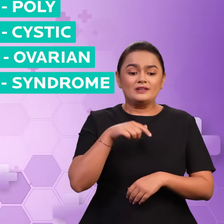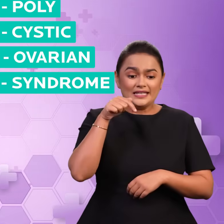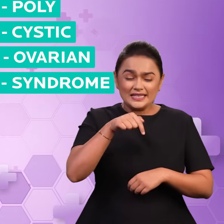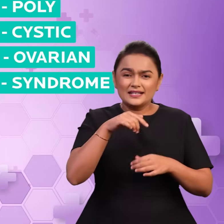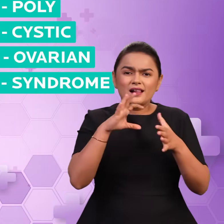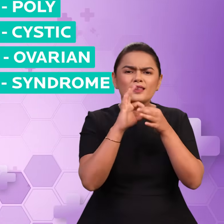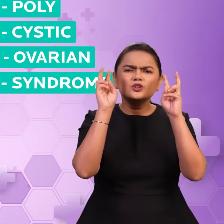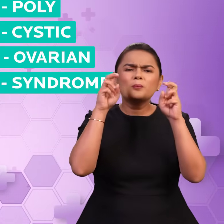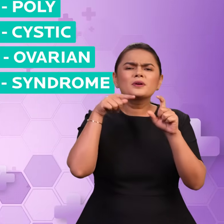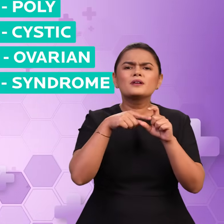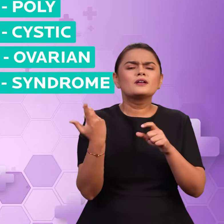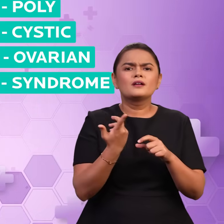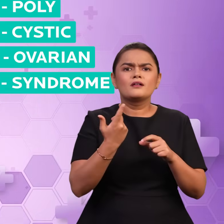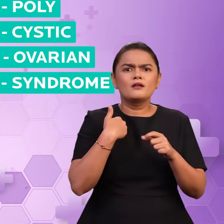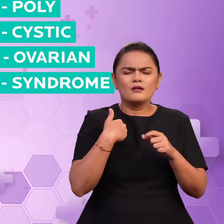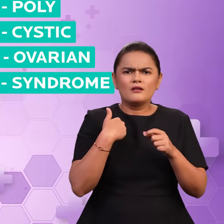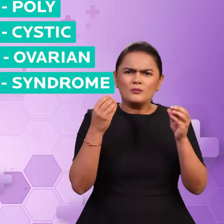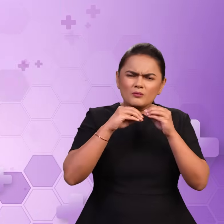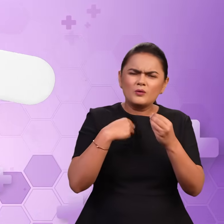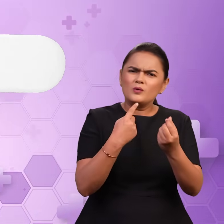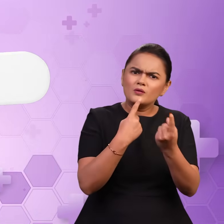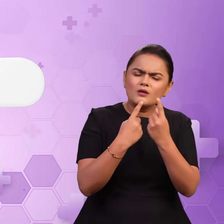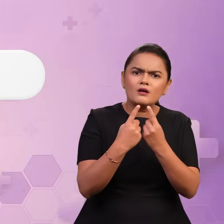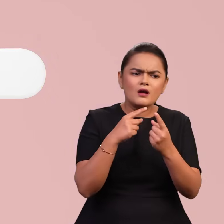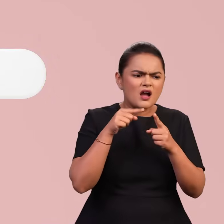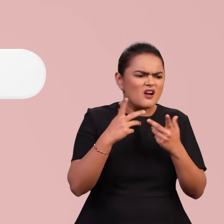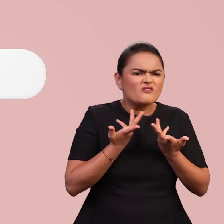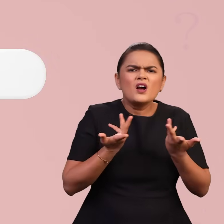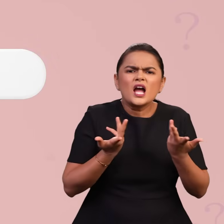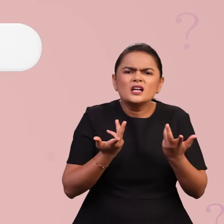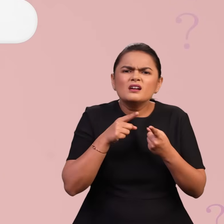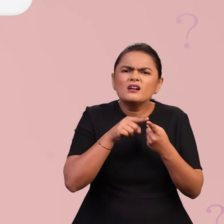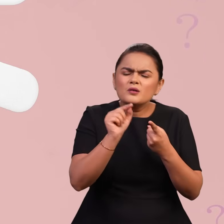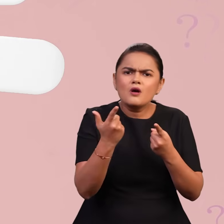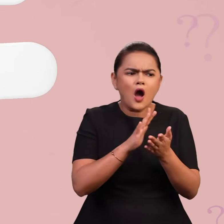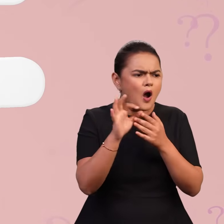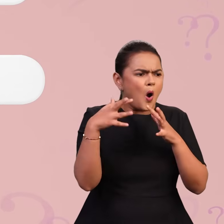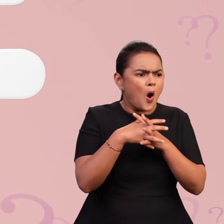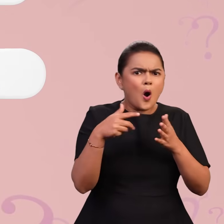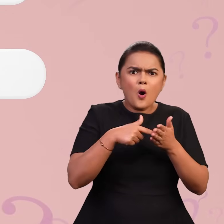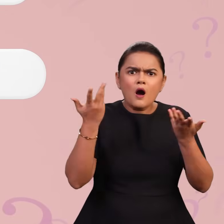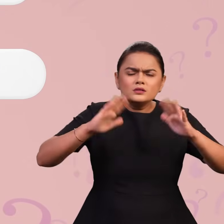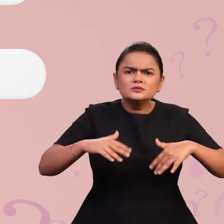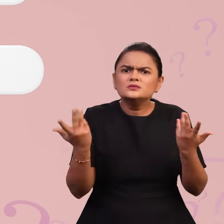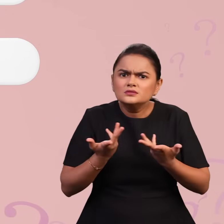In this topic, we are going to dissect further about why this happens, how this happens,